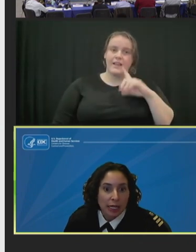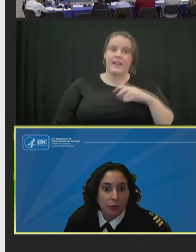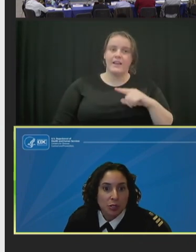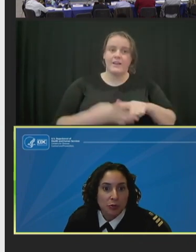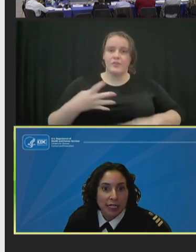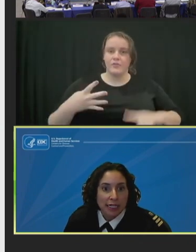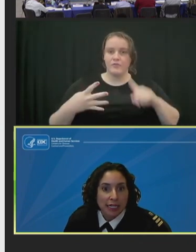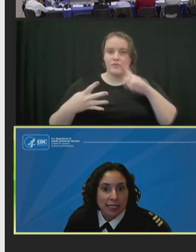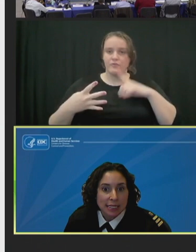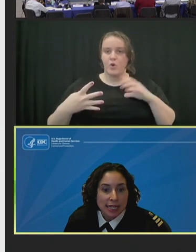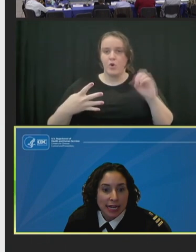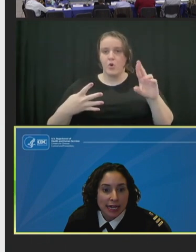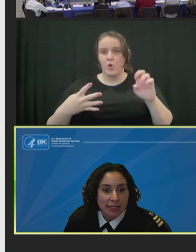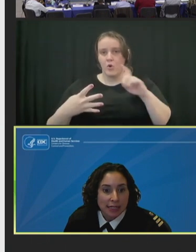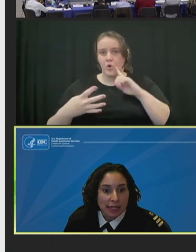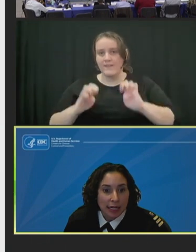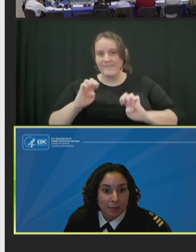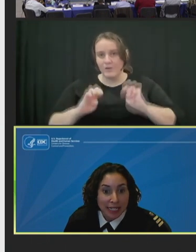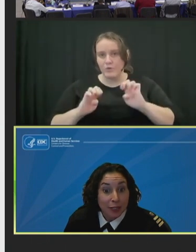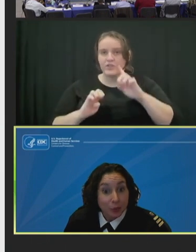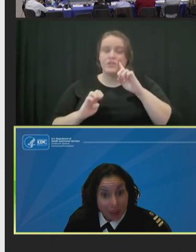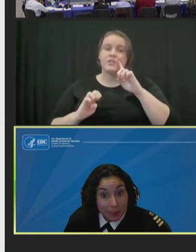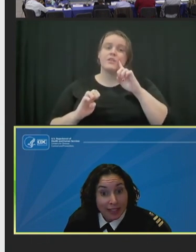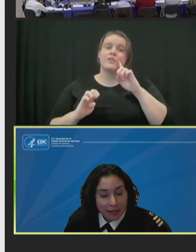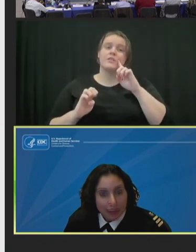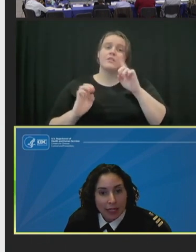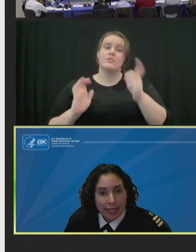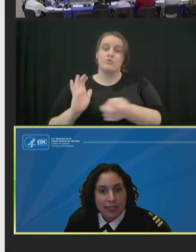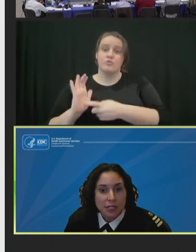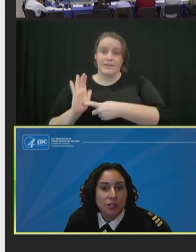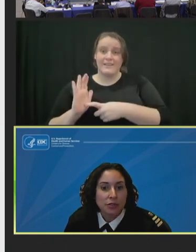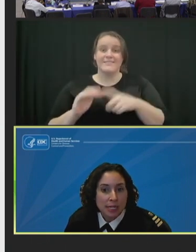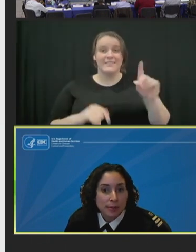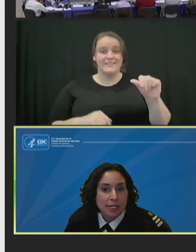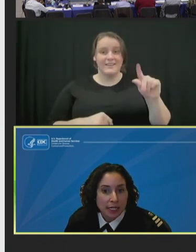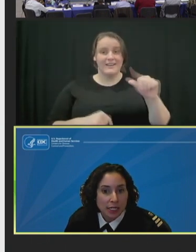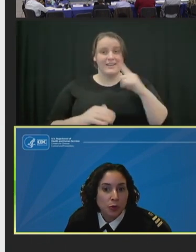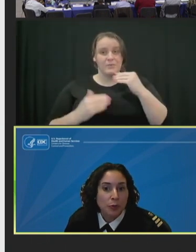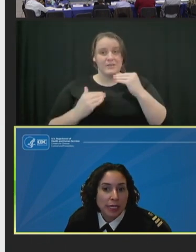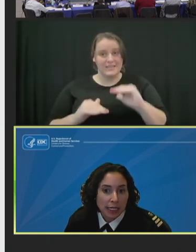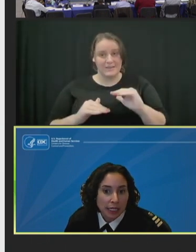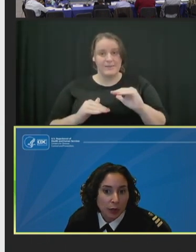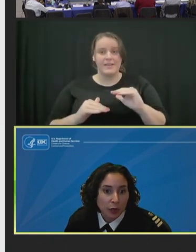It was recognized that data were limited, and additional sub-studies would be needed with